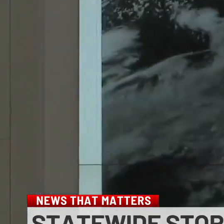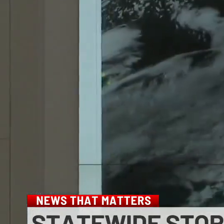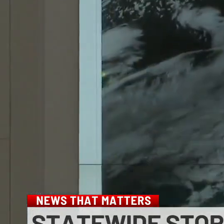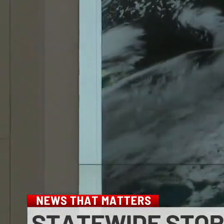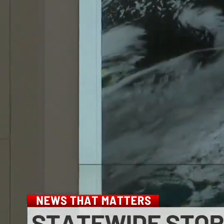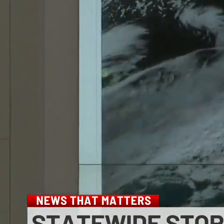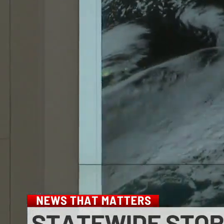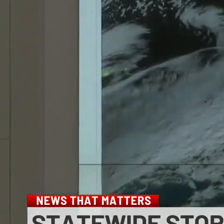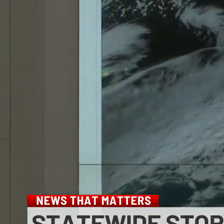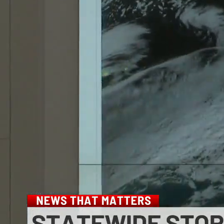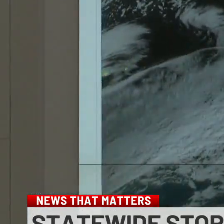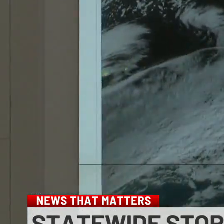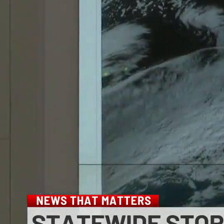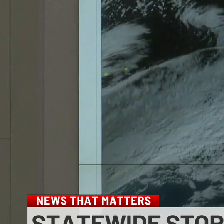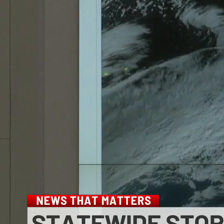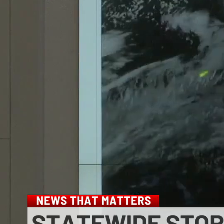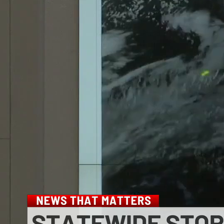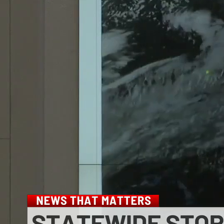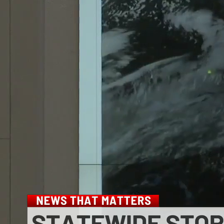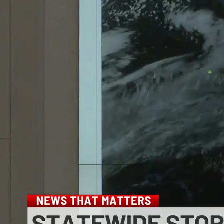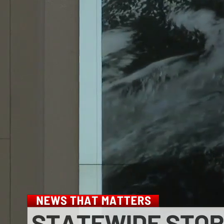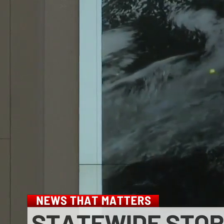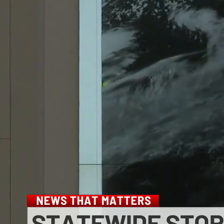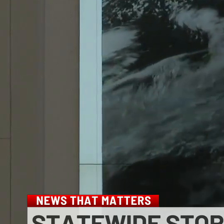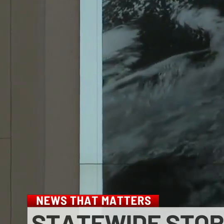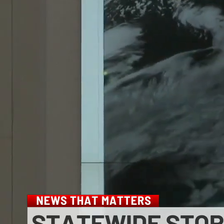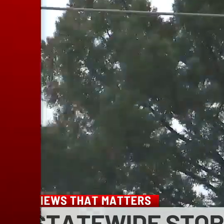WHO MIGHT NEED ADDITIONAL ASSISTANCE. WE ARE SIMPLY STRONGER TOGETHER IN